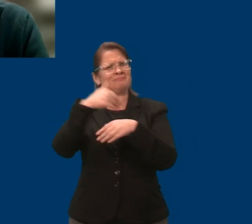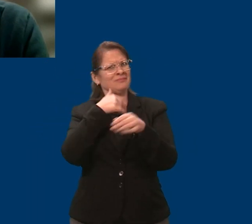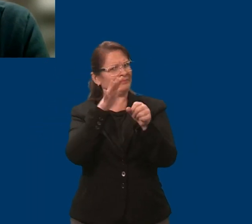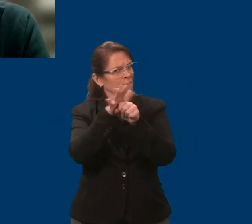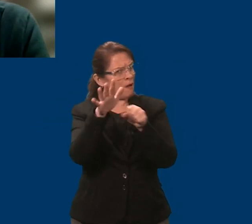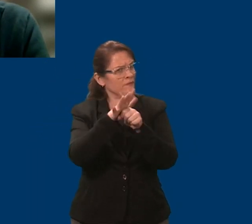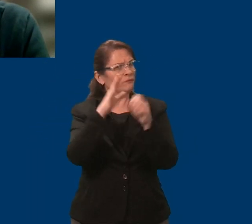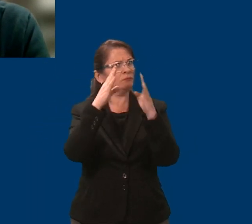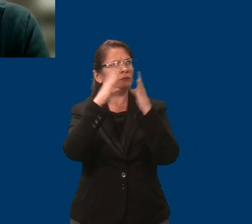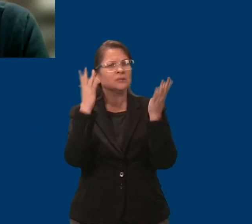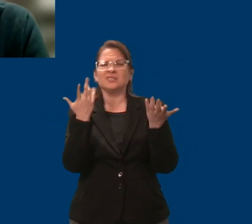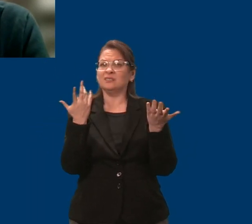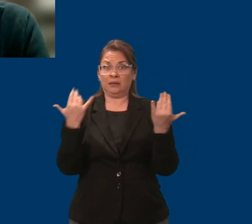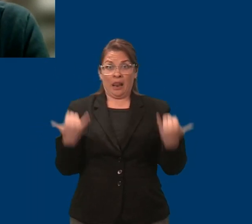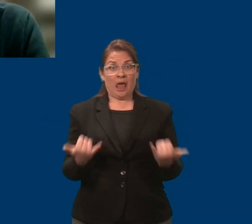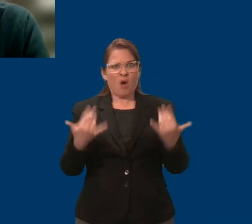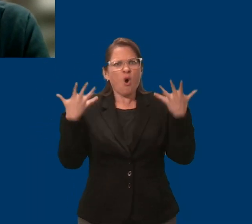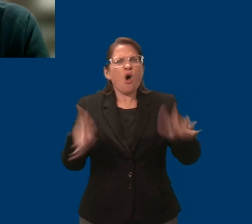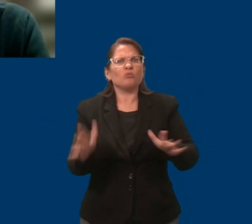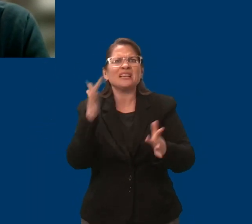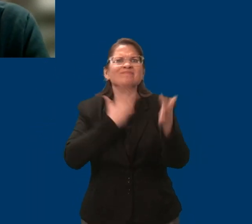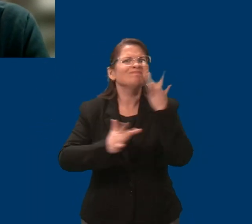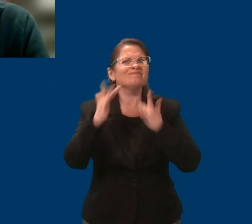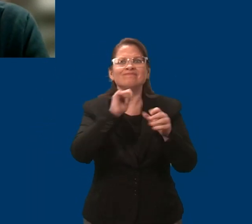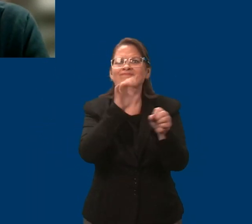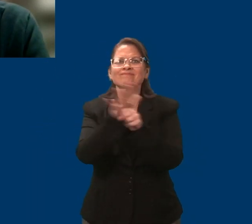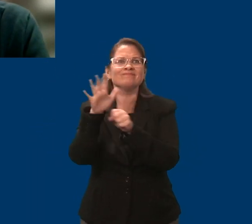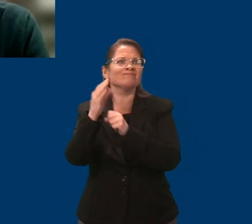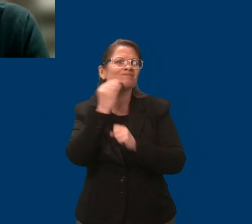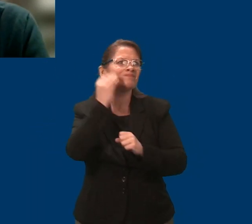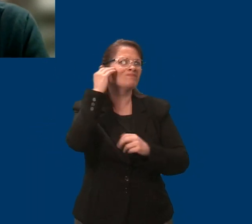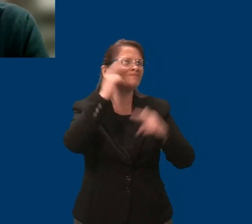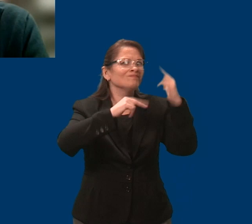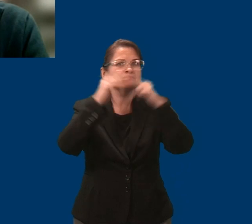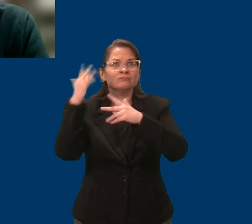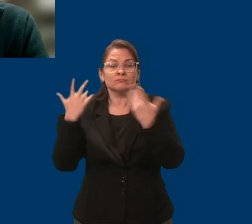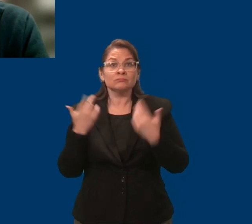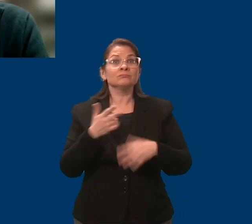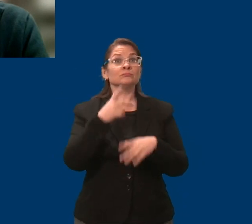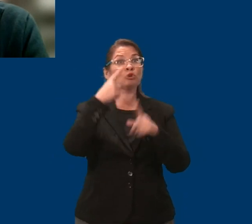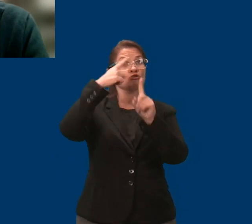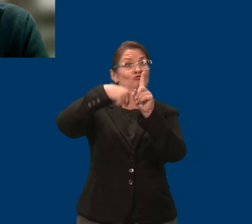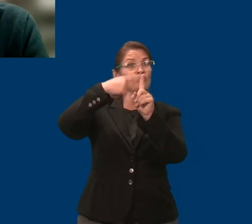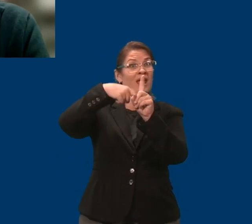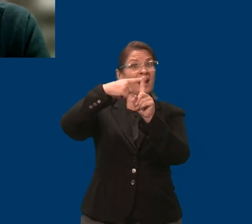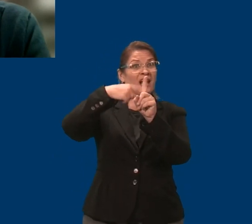We also need to expand rental subsidies for people below 30% AMI.